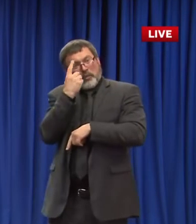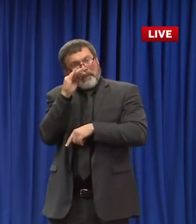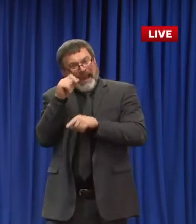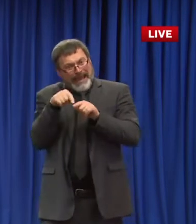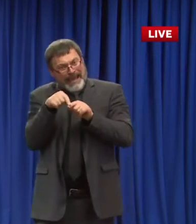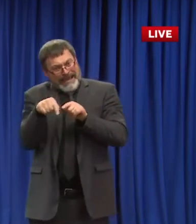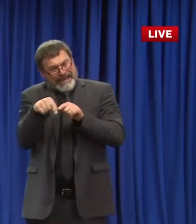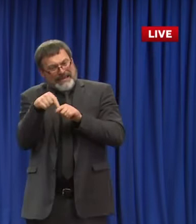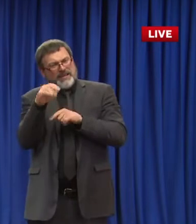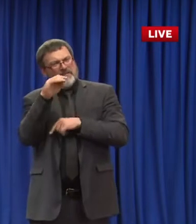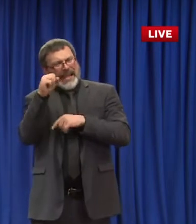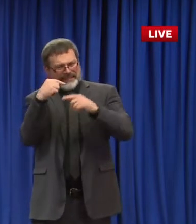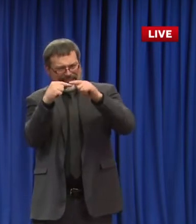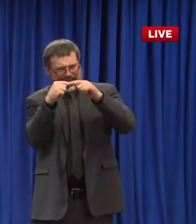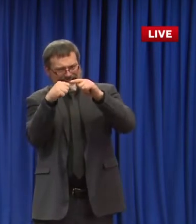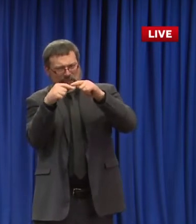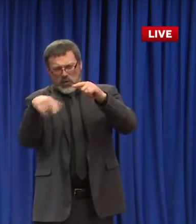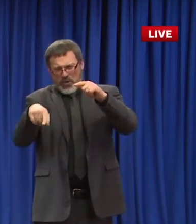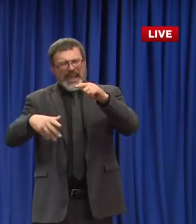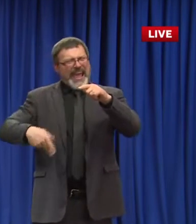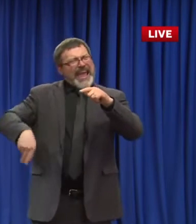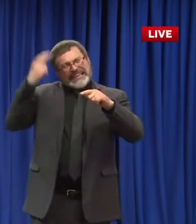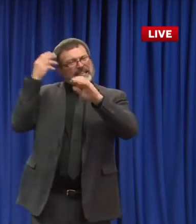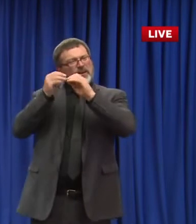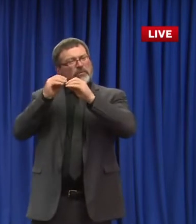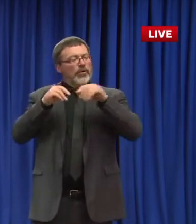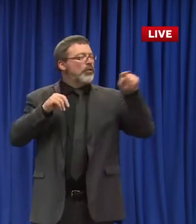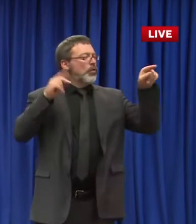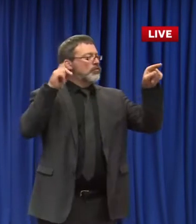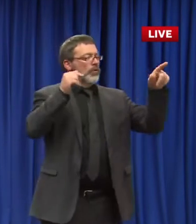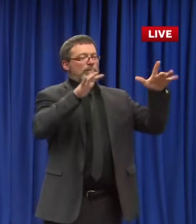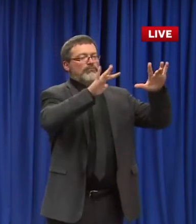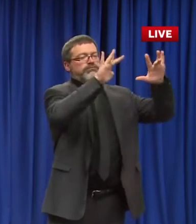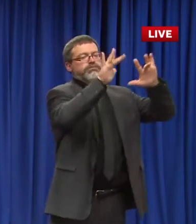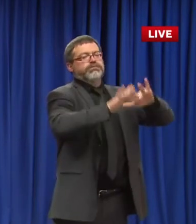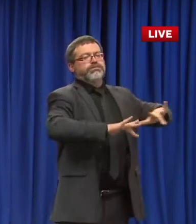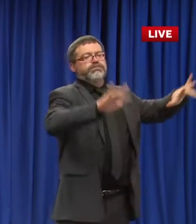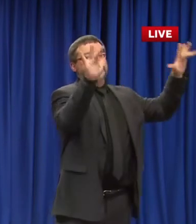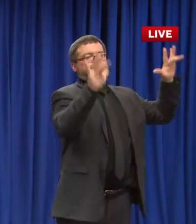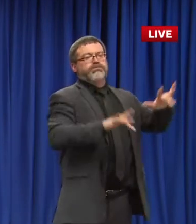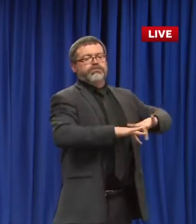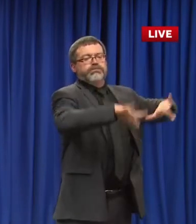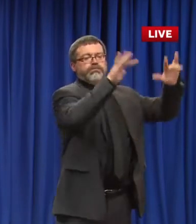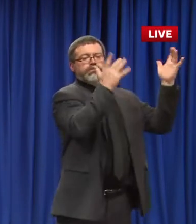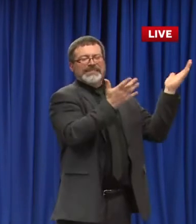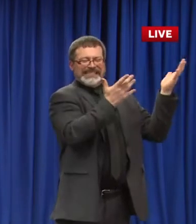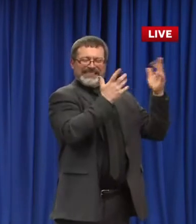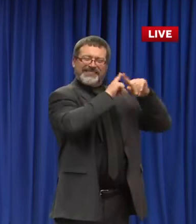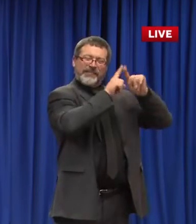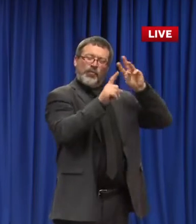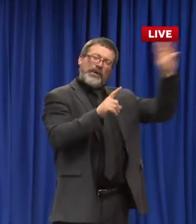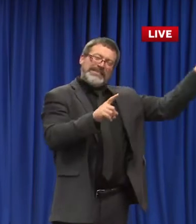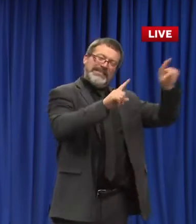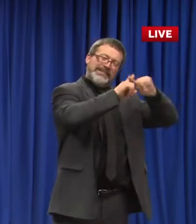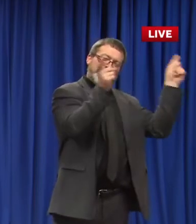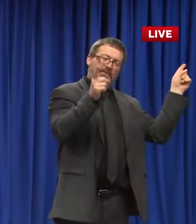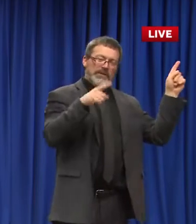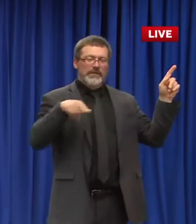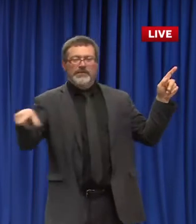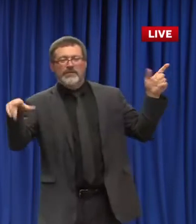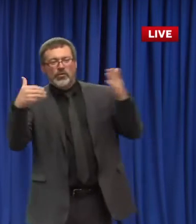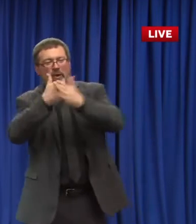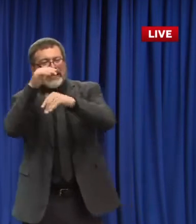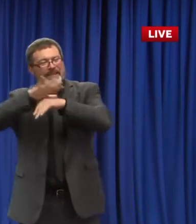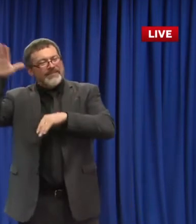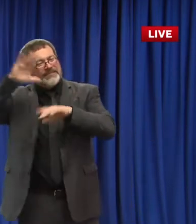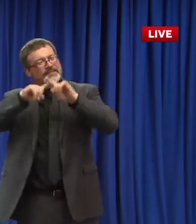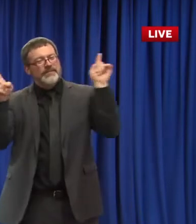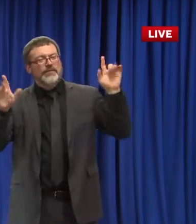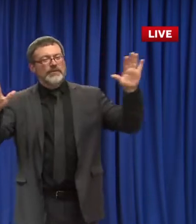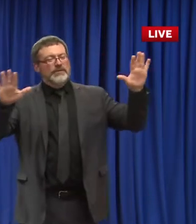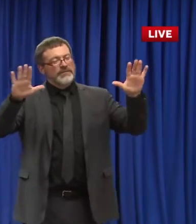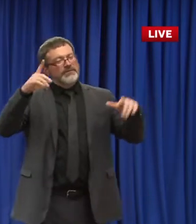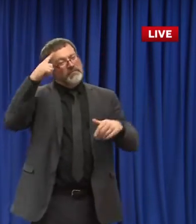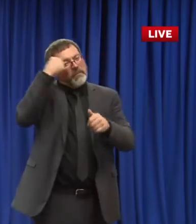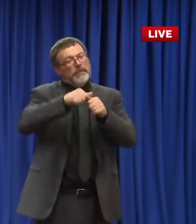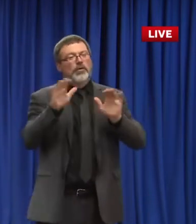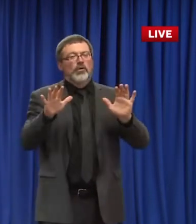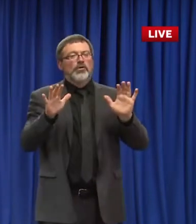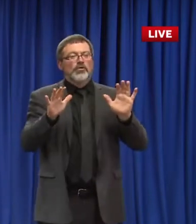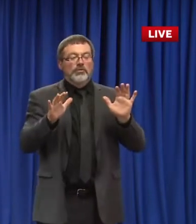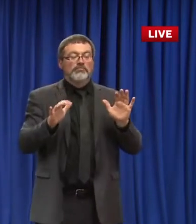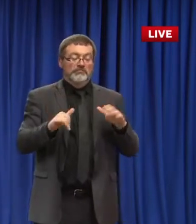WHERE THERE’S A TEN TIMES THE RATE OF COVID THAT WE HAVE RIGHT HERE OVER OUR BORDER AND THAT’S SOMETHING WE HAVE TO BE VER COGNIZANT OF AS WE MAKE THESE DECISIONS.